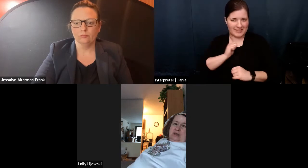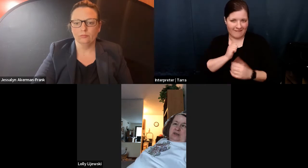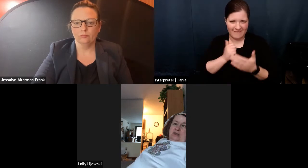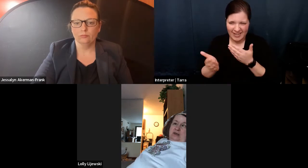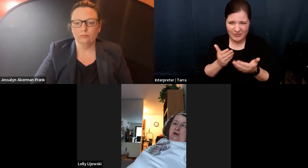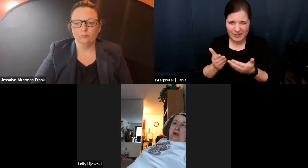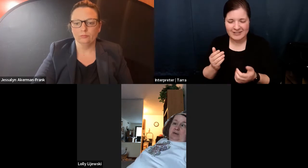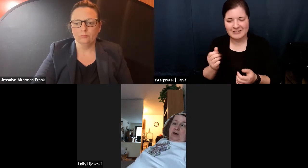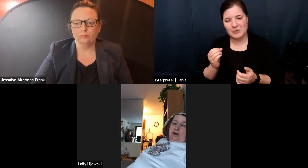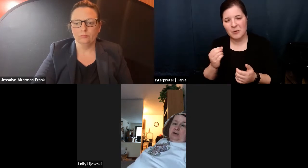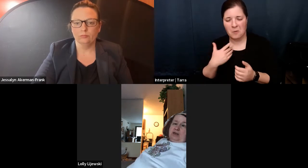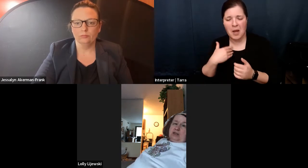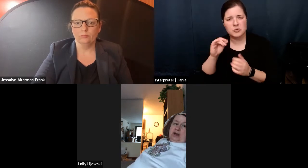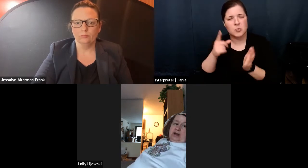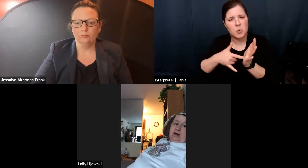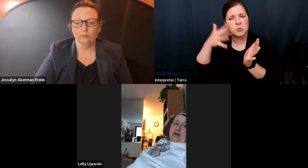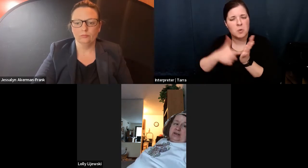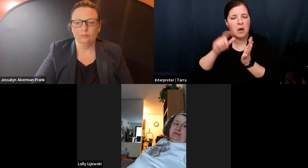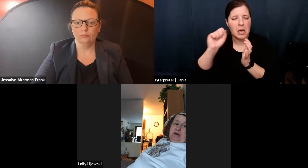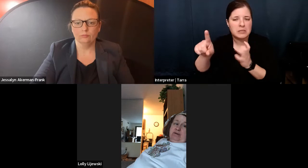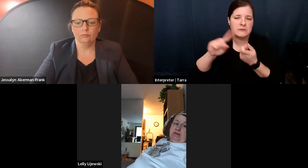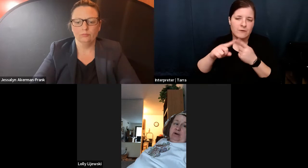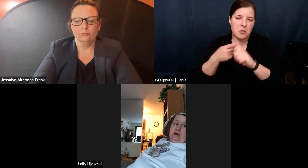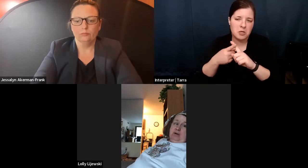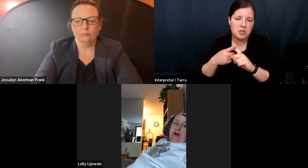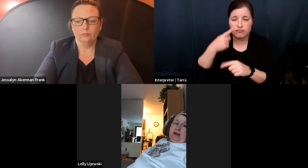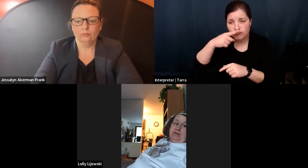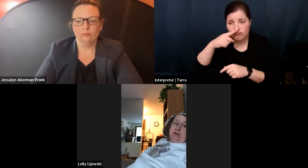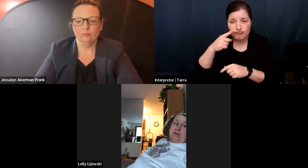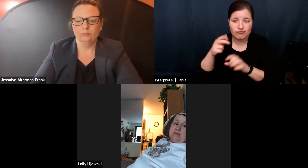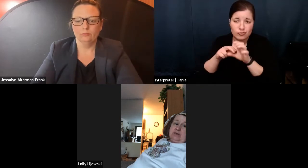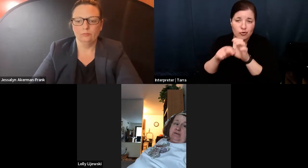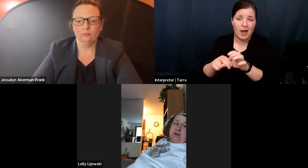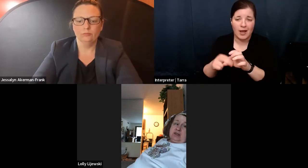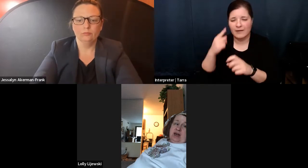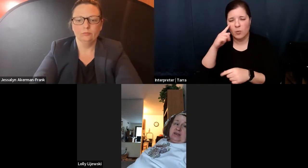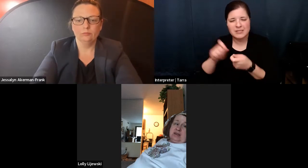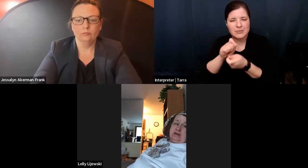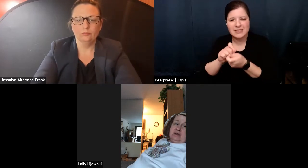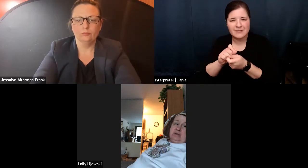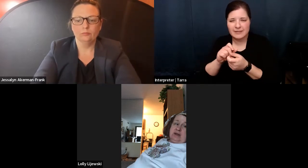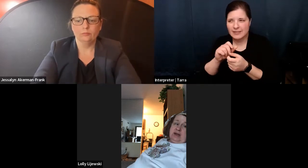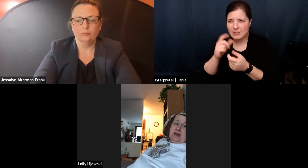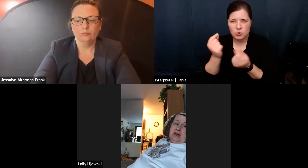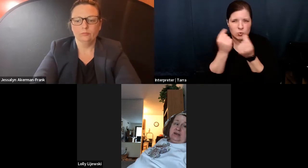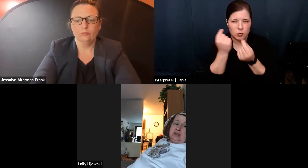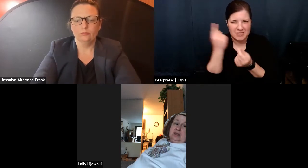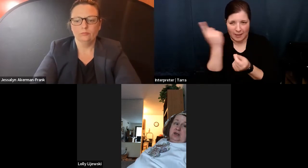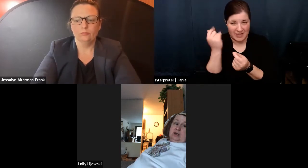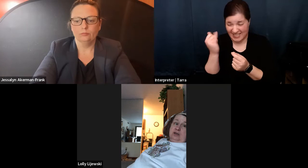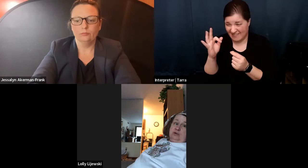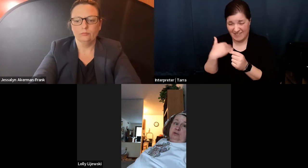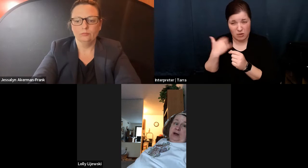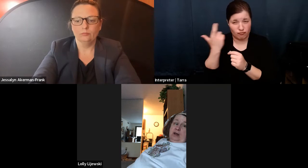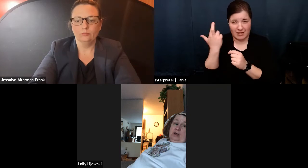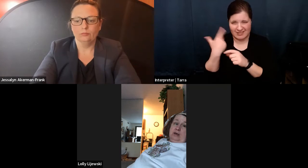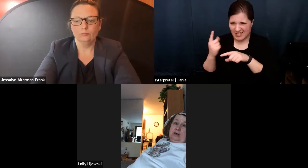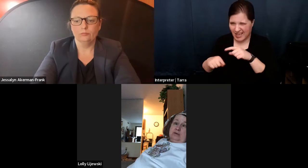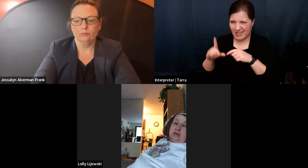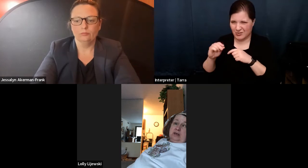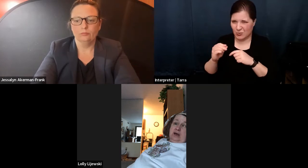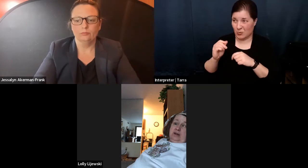And I've also learned over time that mostly I want to try to do as much as I can on my own.